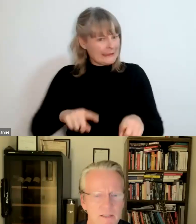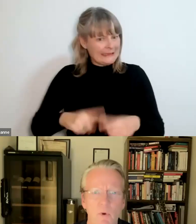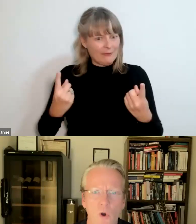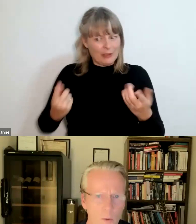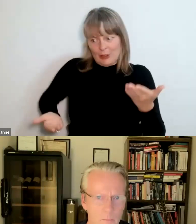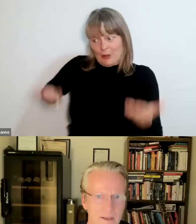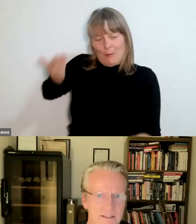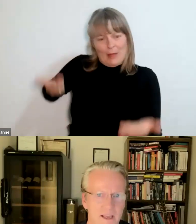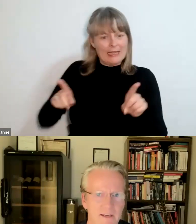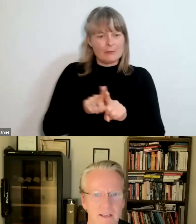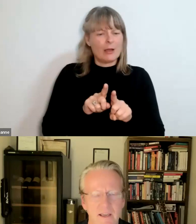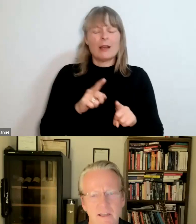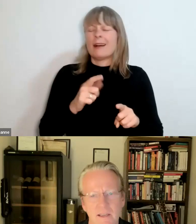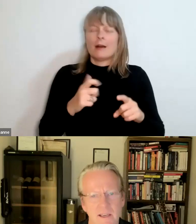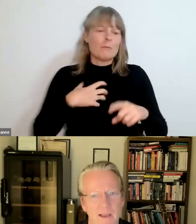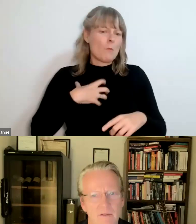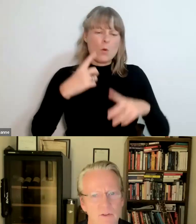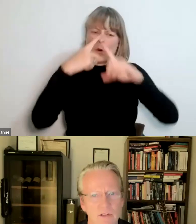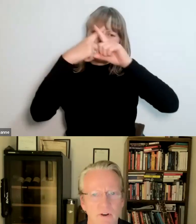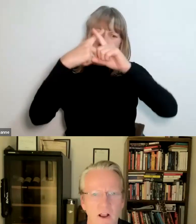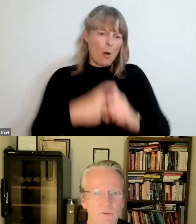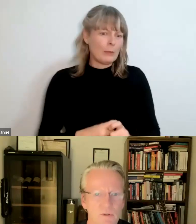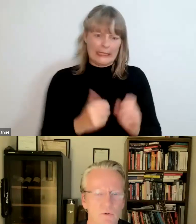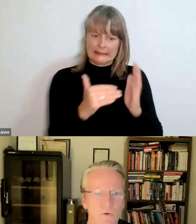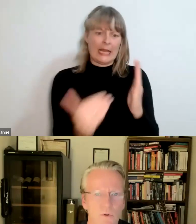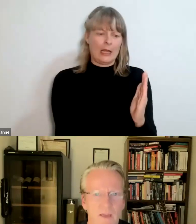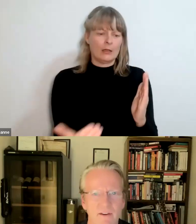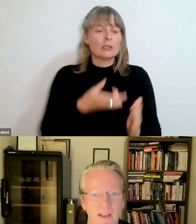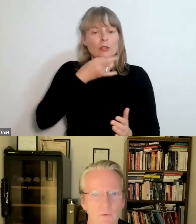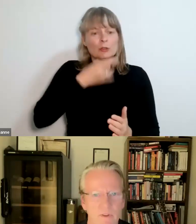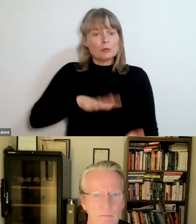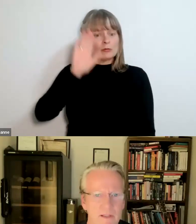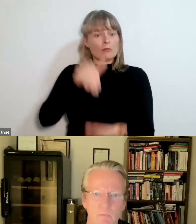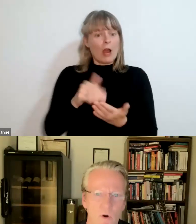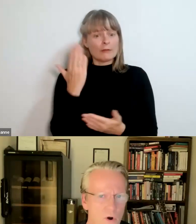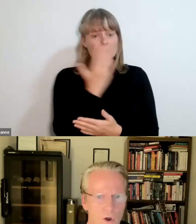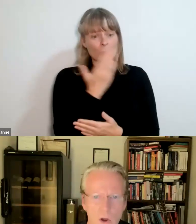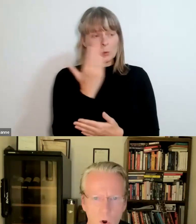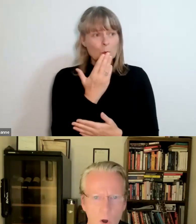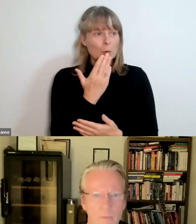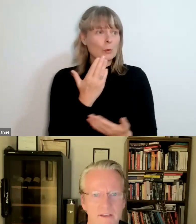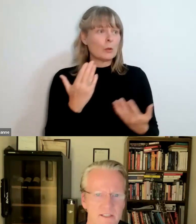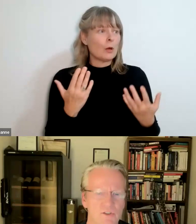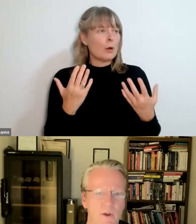Not only the young people are very much different than they used to be but also the world